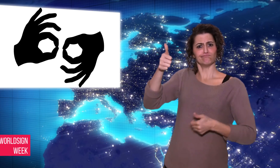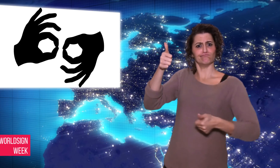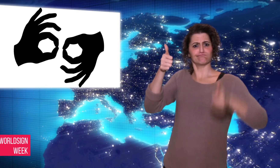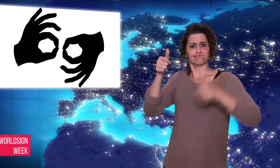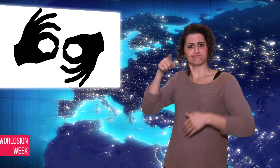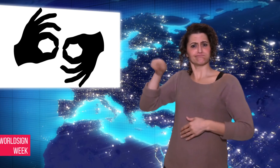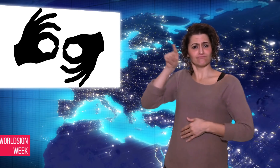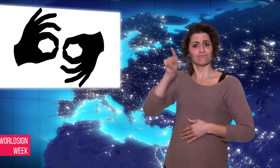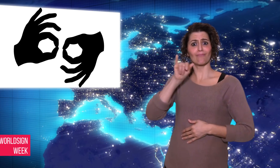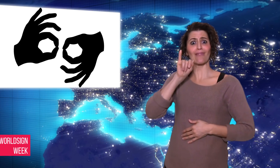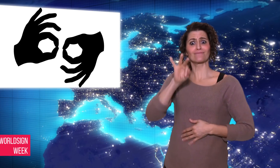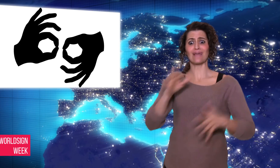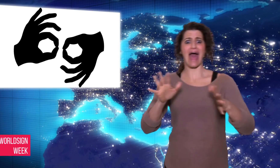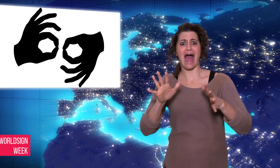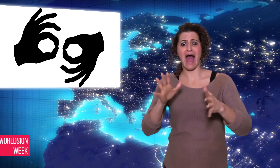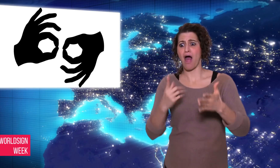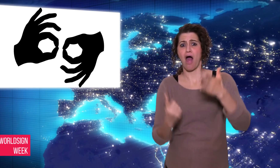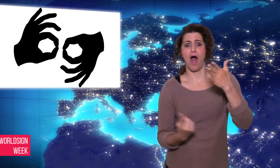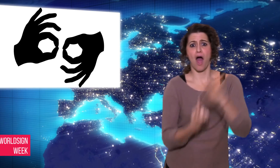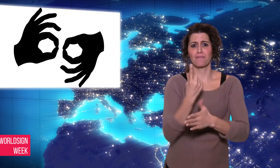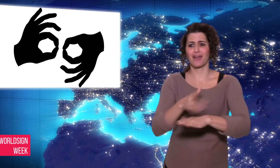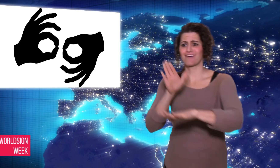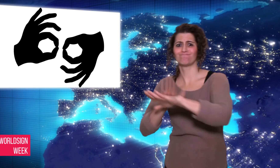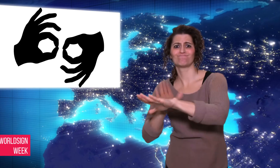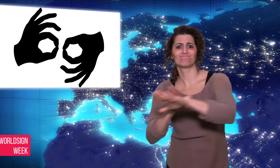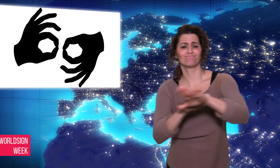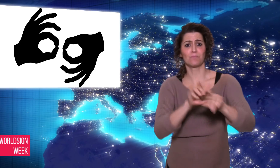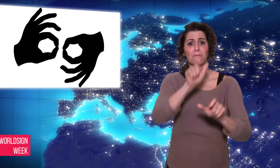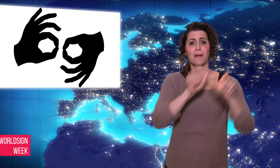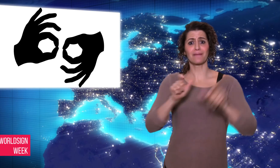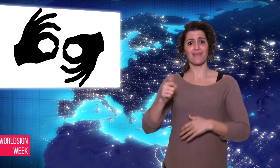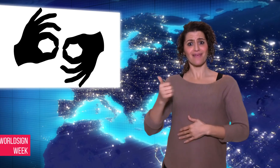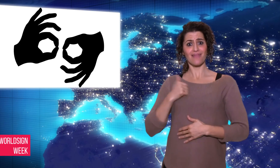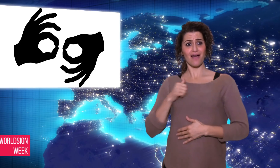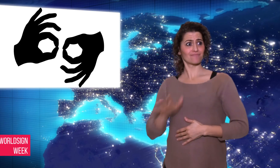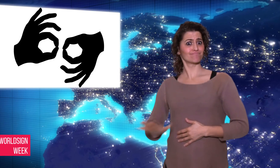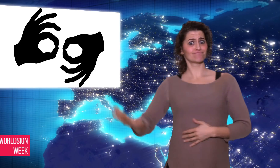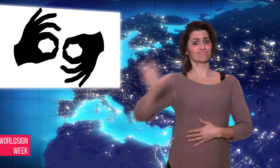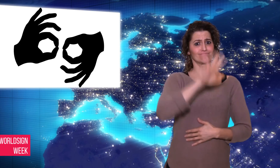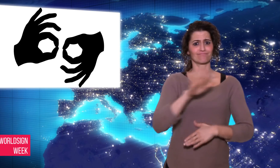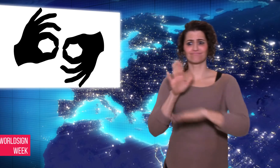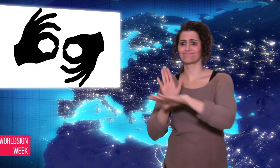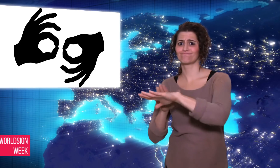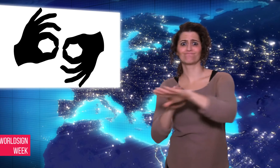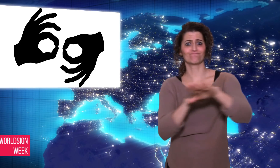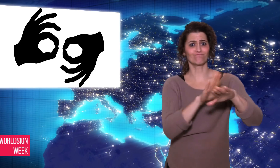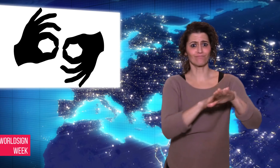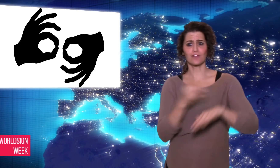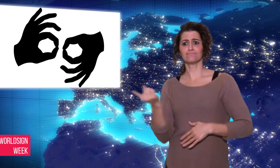preparedness, action and recovery.